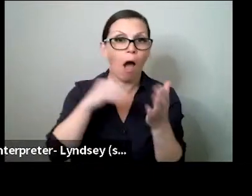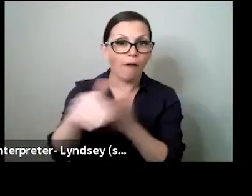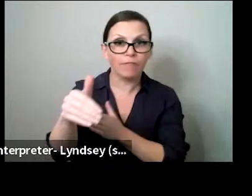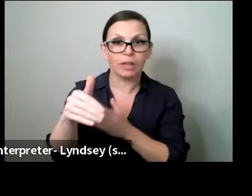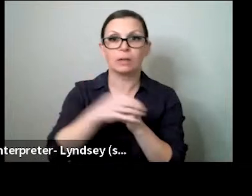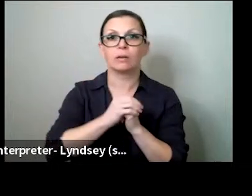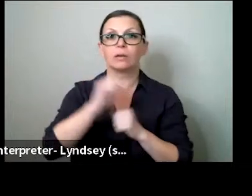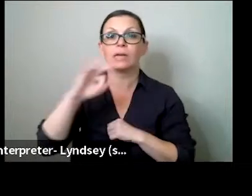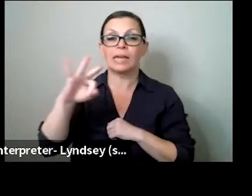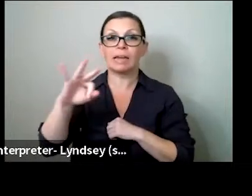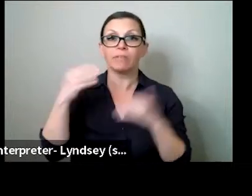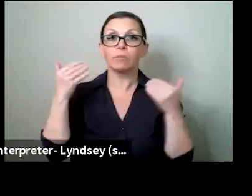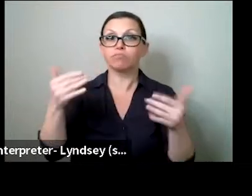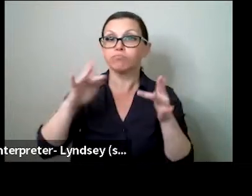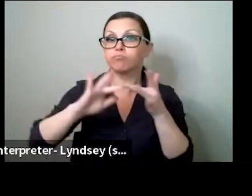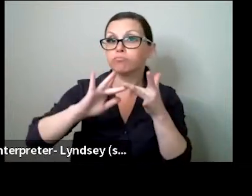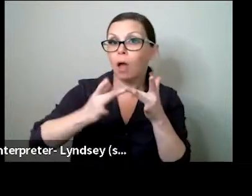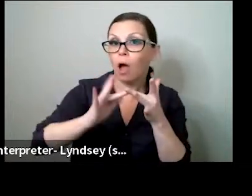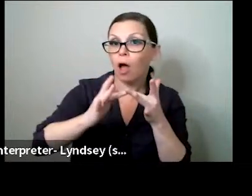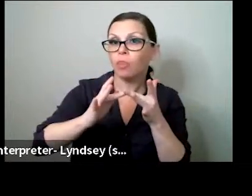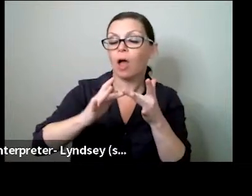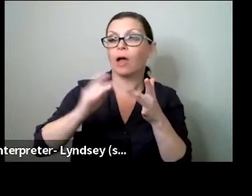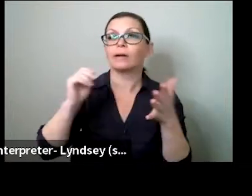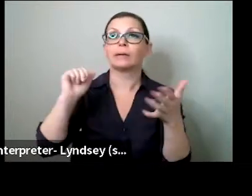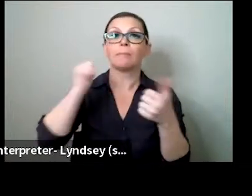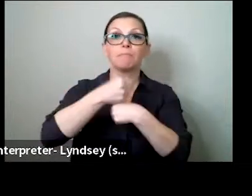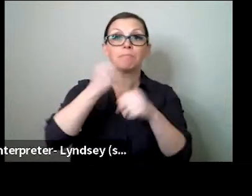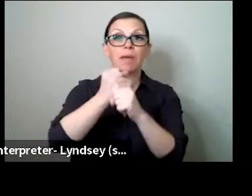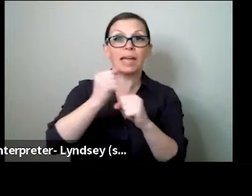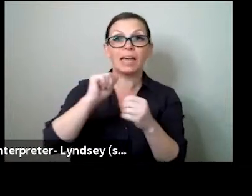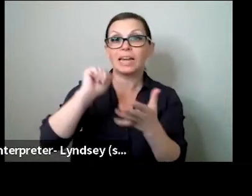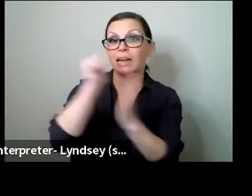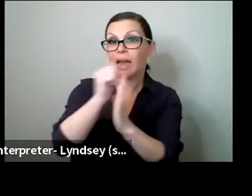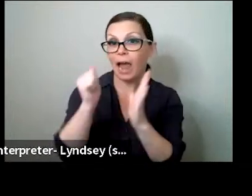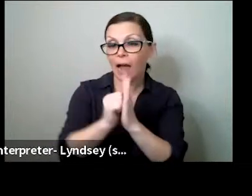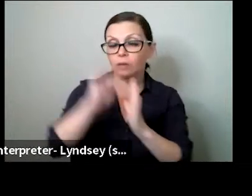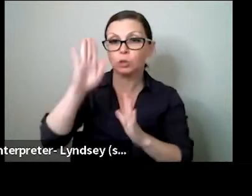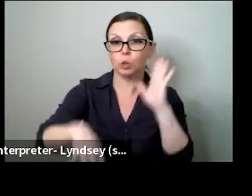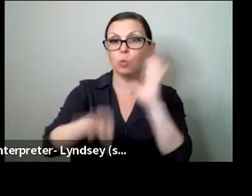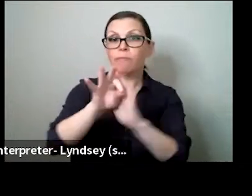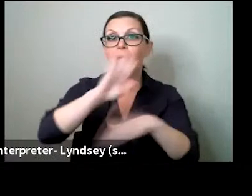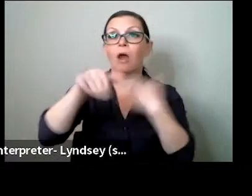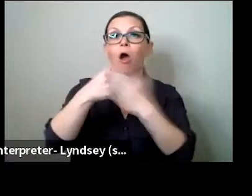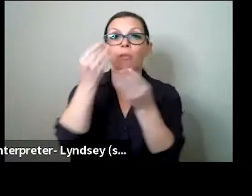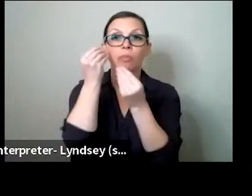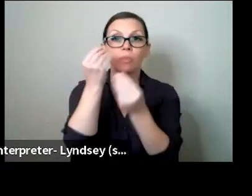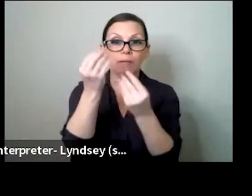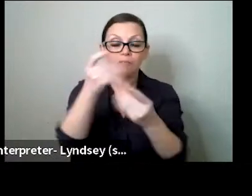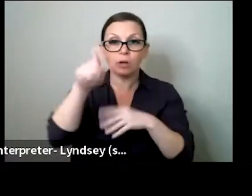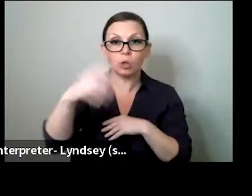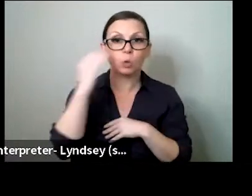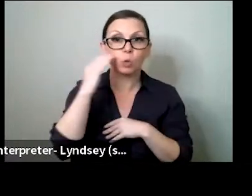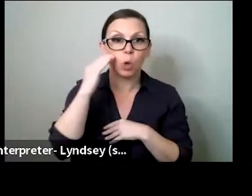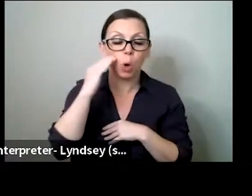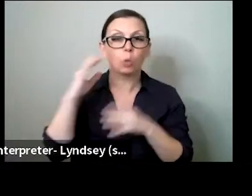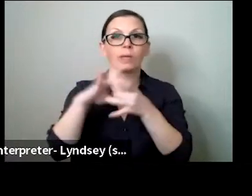If you go online and you create an account, you will find out all the information you need to know about all of these assistance programs,